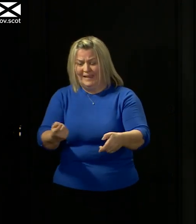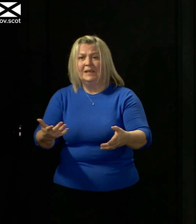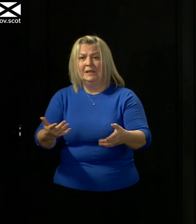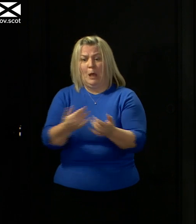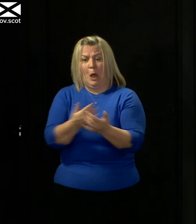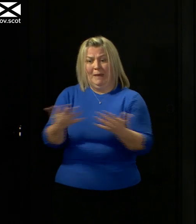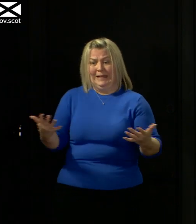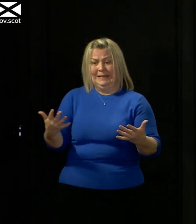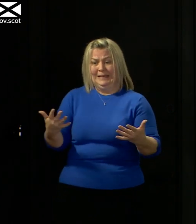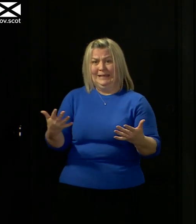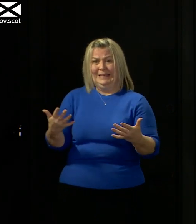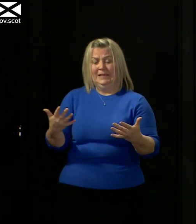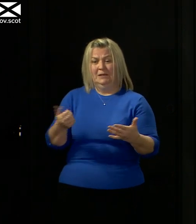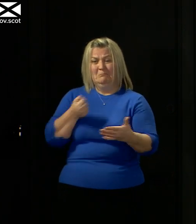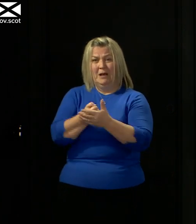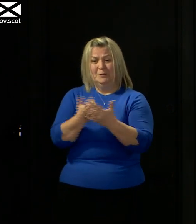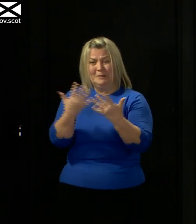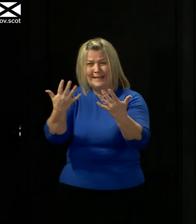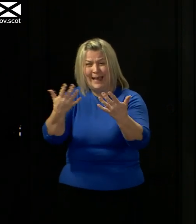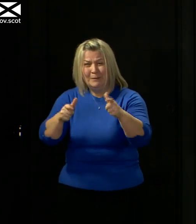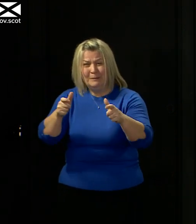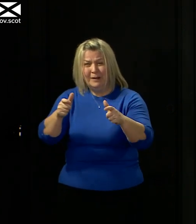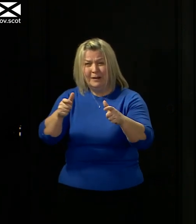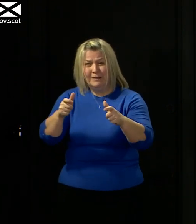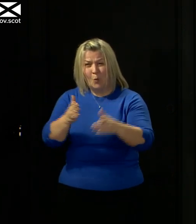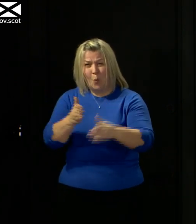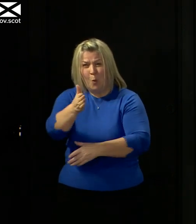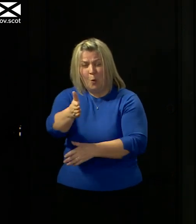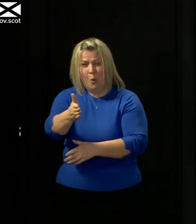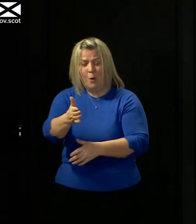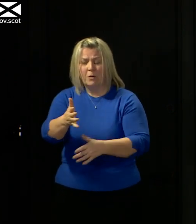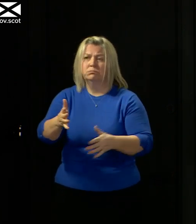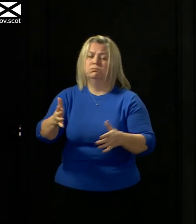to the grief that people are feeling so III don't in any way want to be